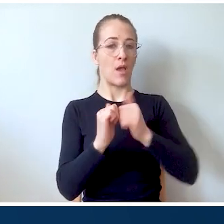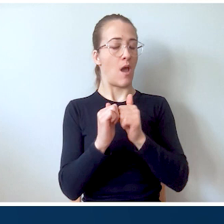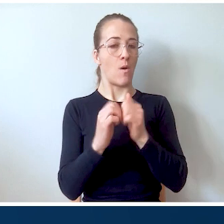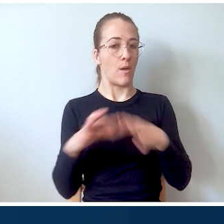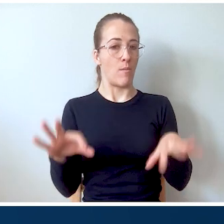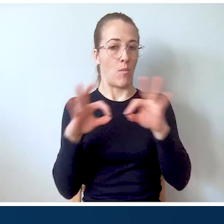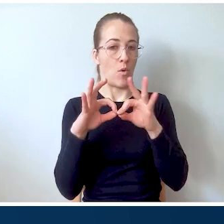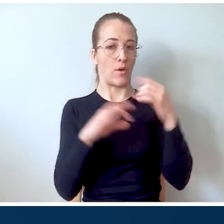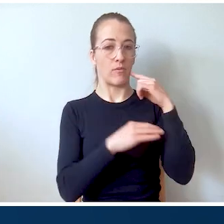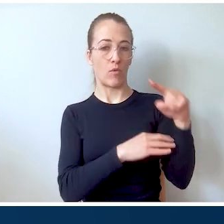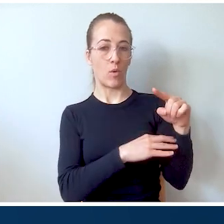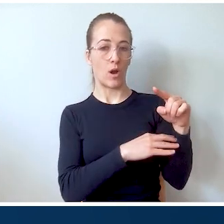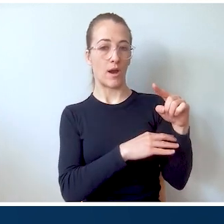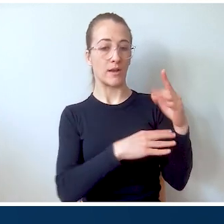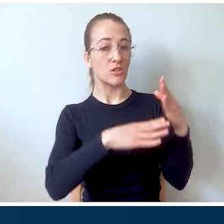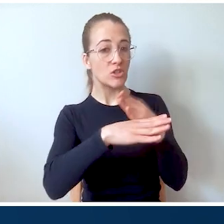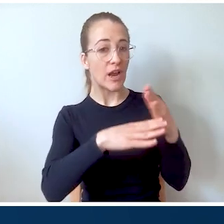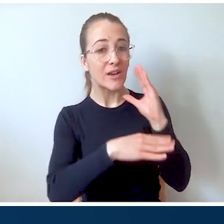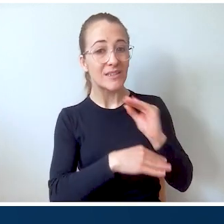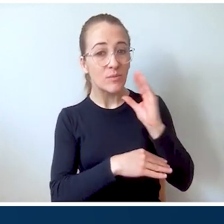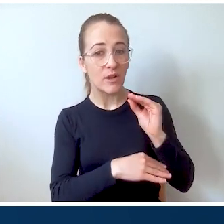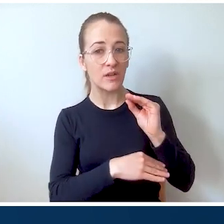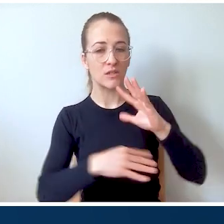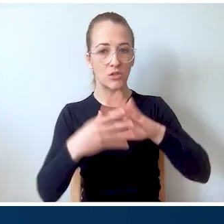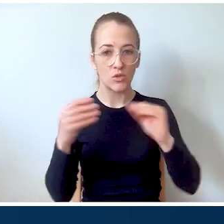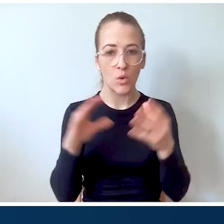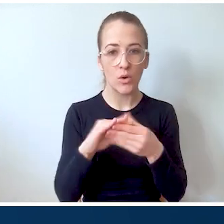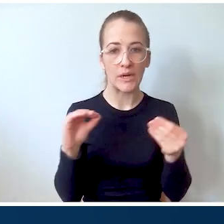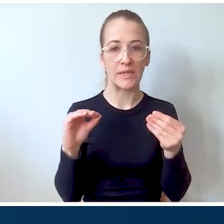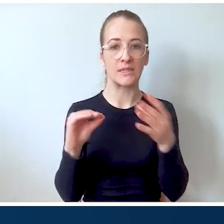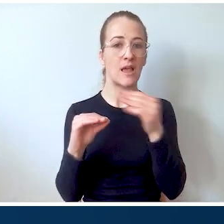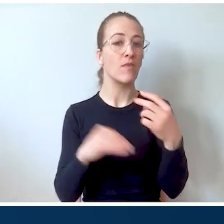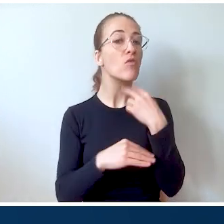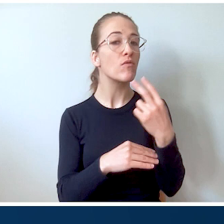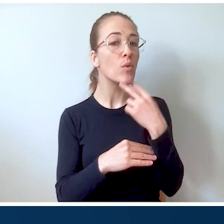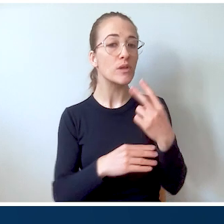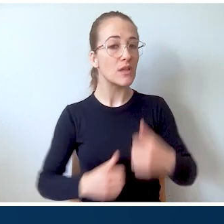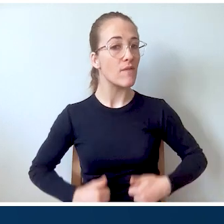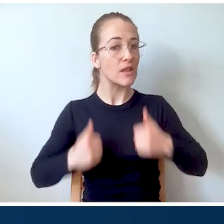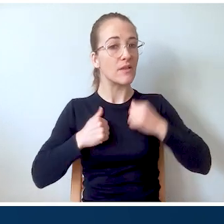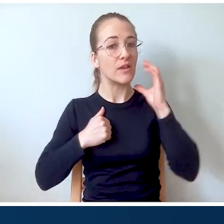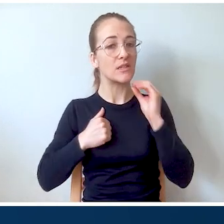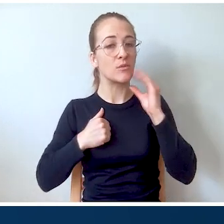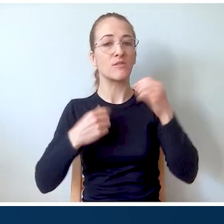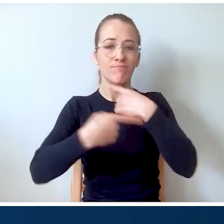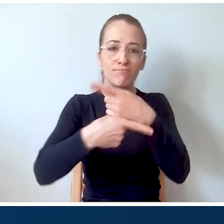for the shared experiences, the stories, and the voice of lived experience to be told.